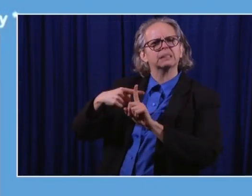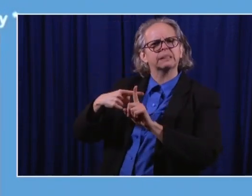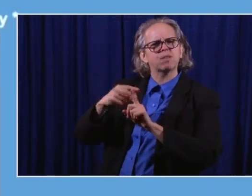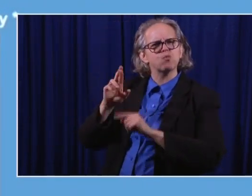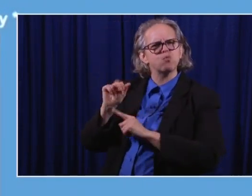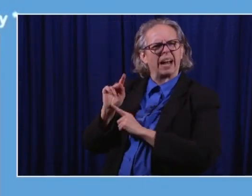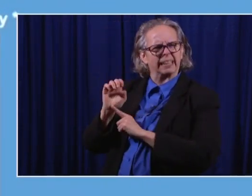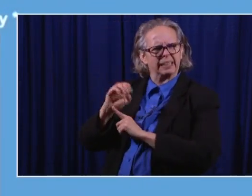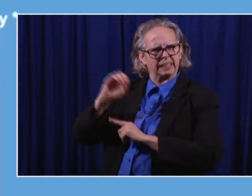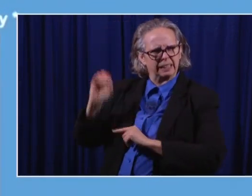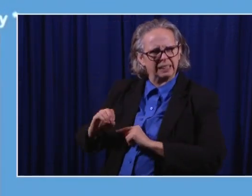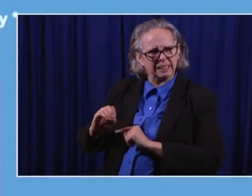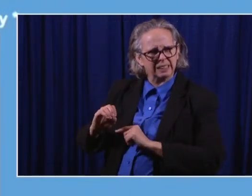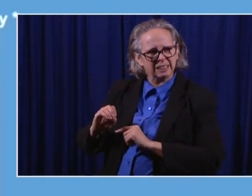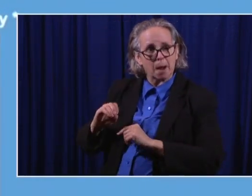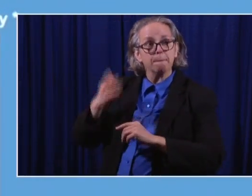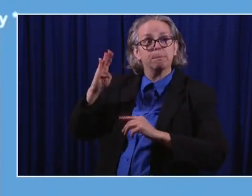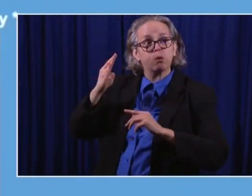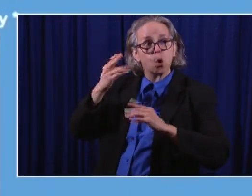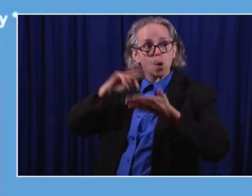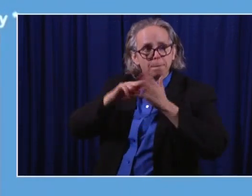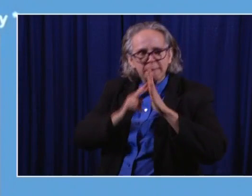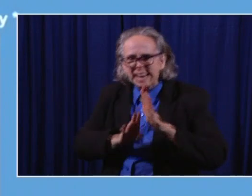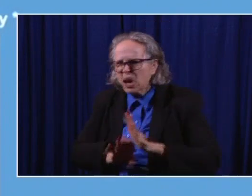THE ICU AND THAT IS GOING UP.